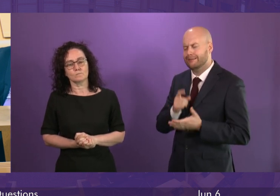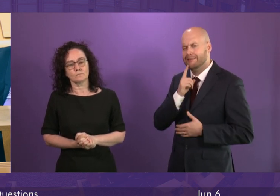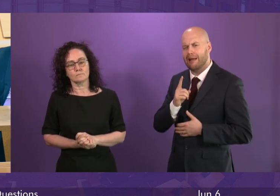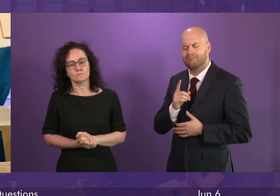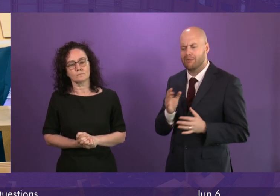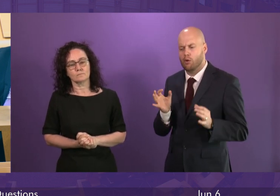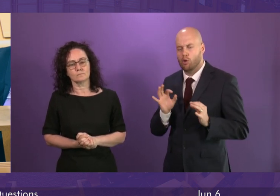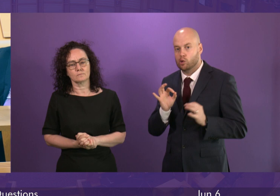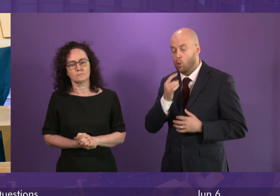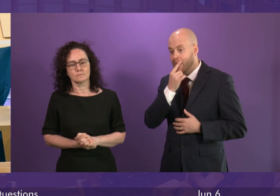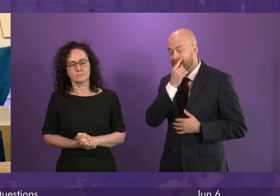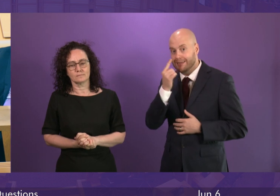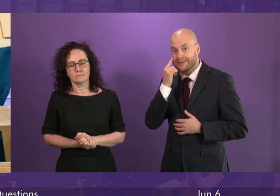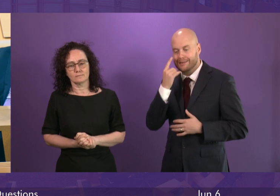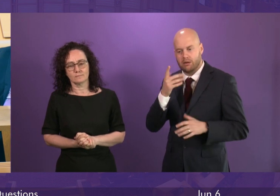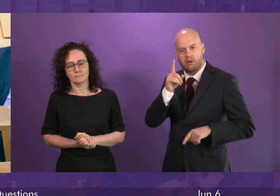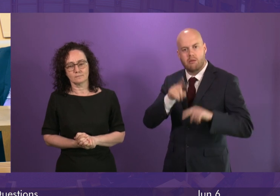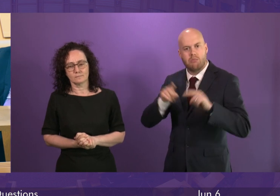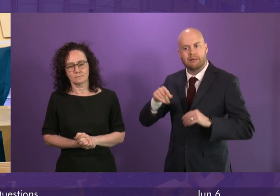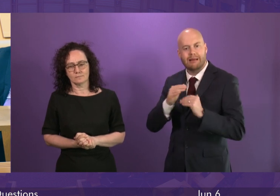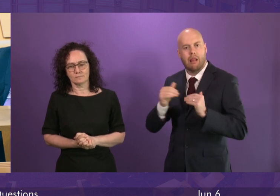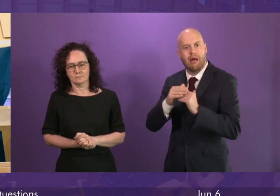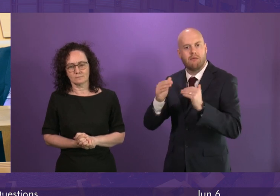in multilevel teaching that the EIS talks about. Indeed, he says, it has been a factor